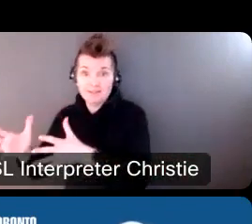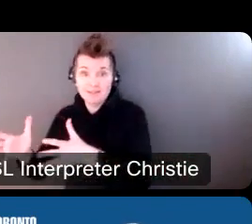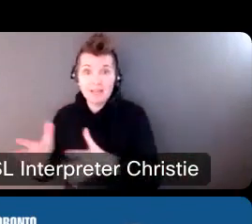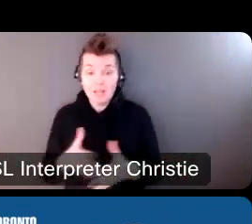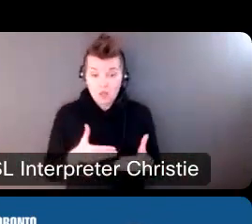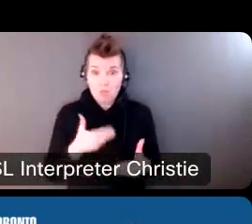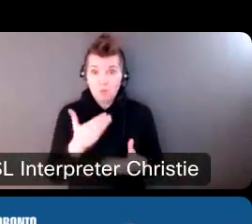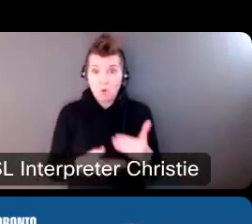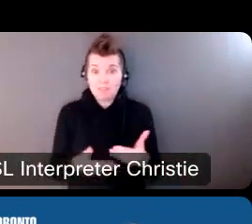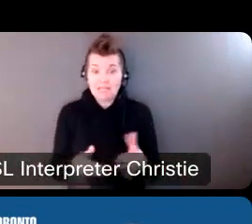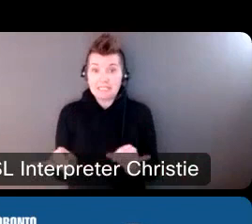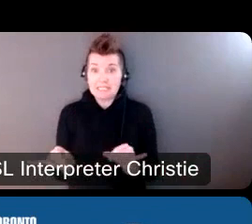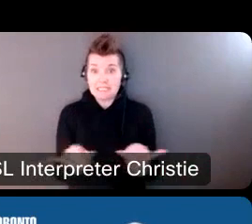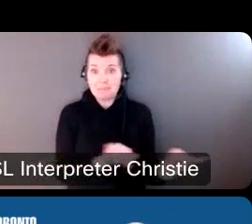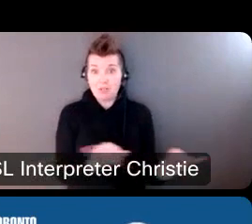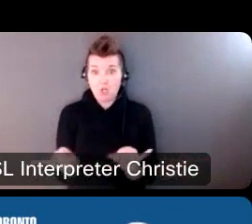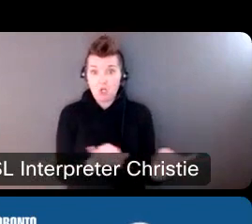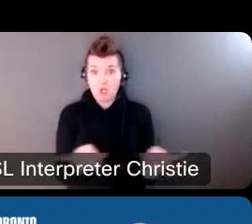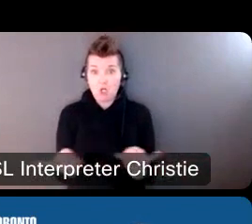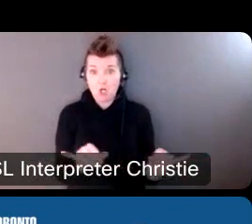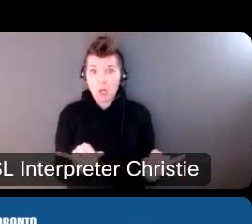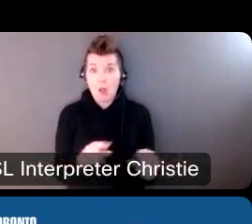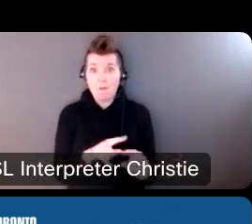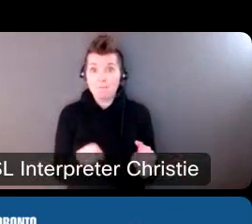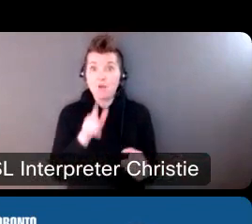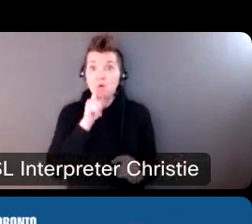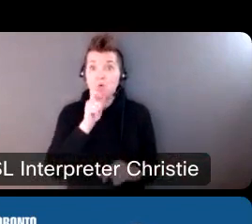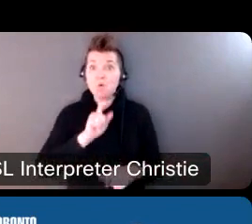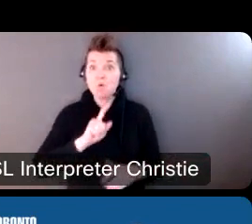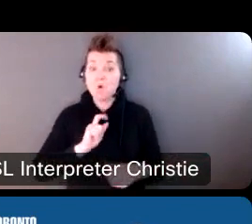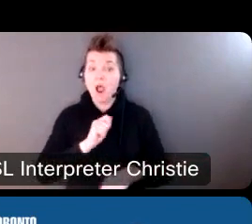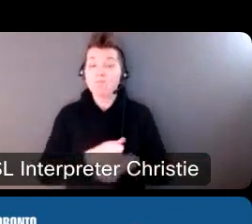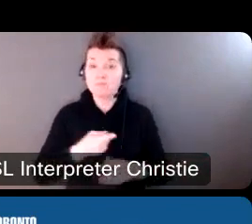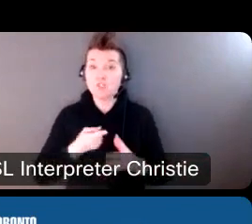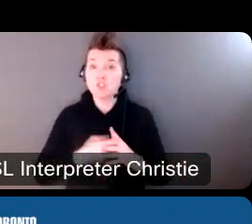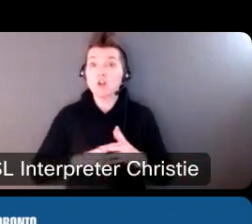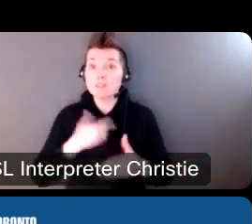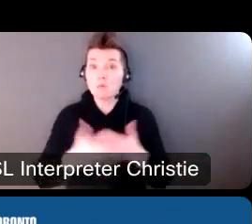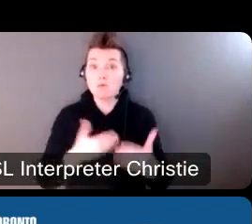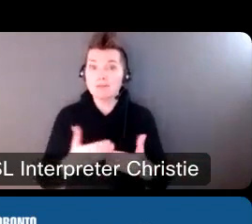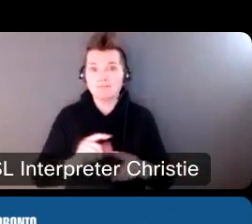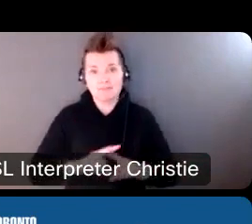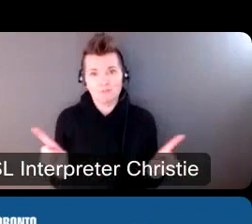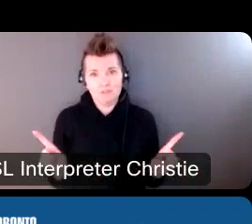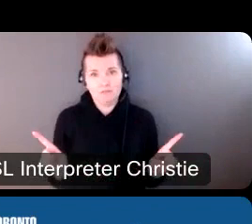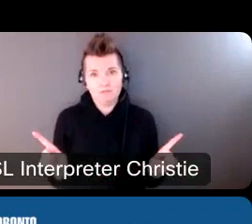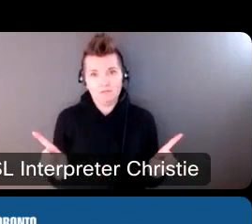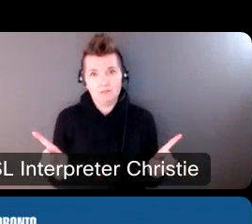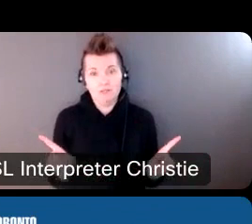The only difference is how it's initiated. So specifically, city contracts.